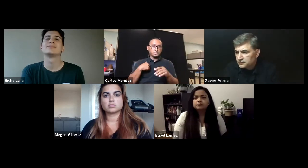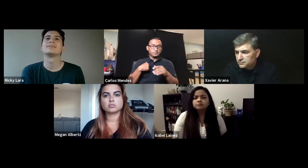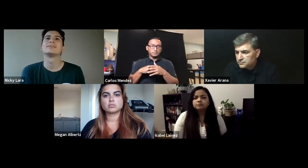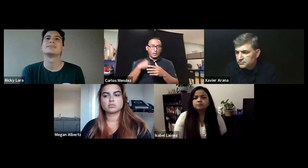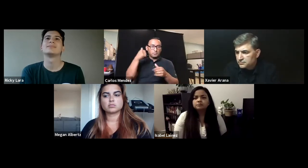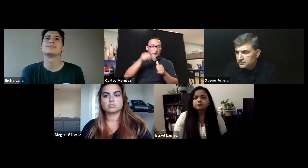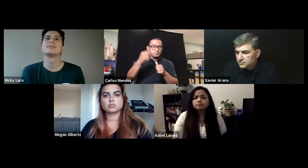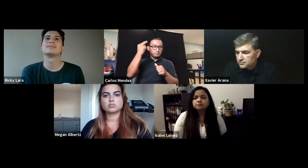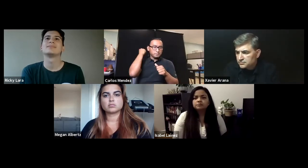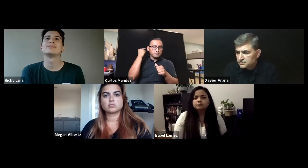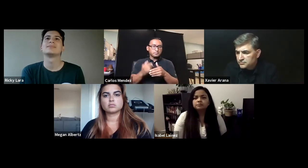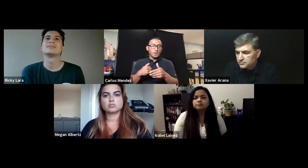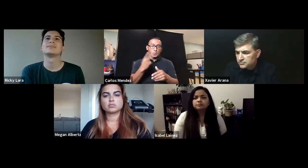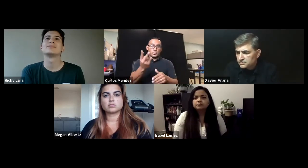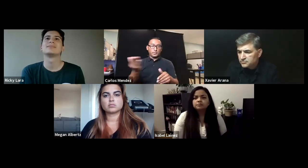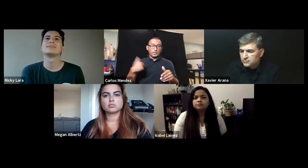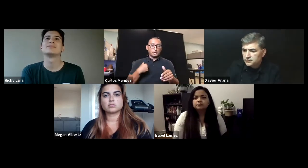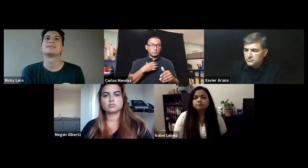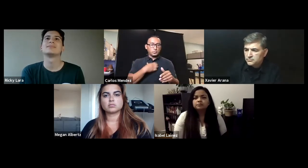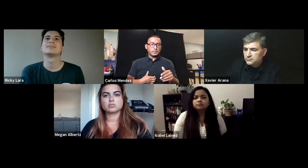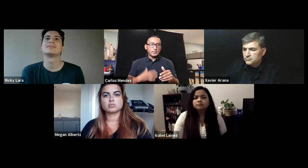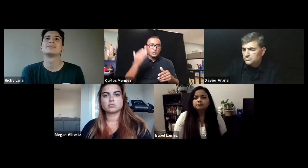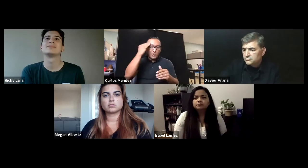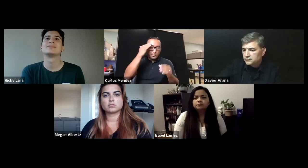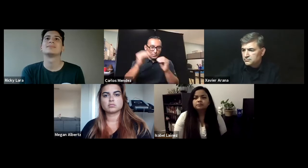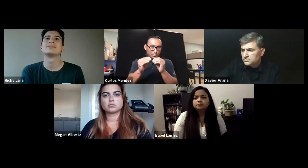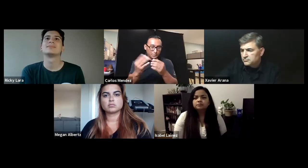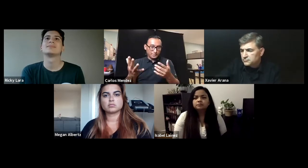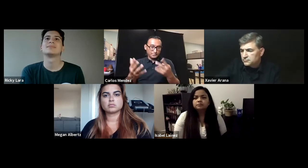Also, when I was a student, I remember...